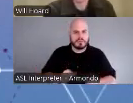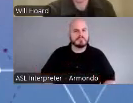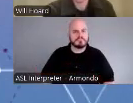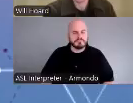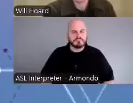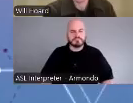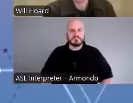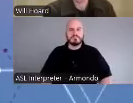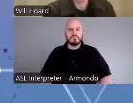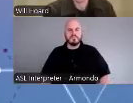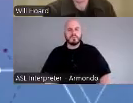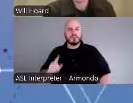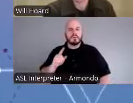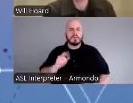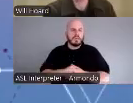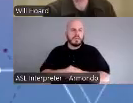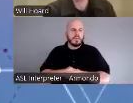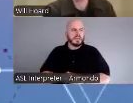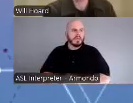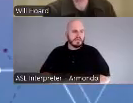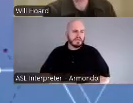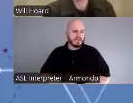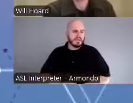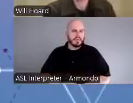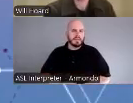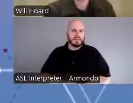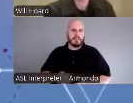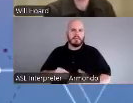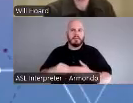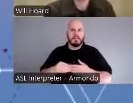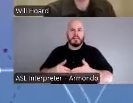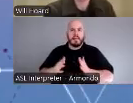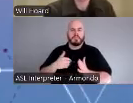me a better advocate for our community